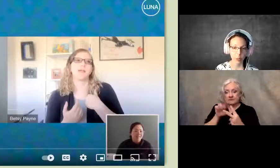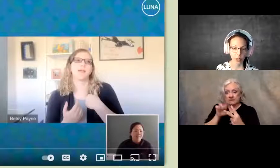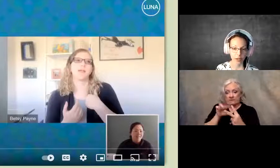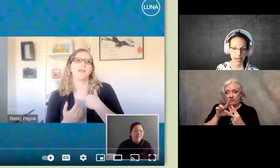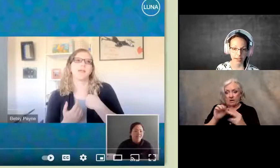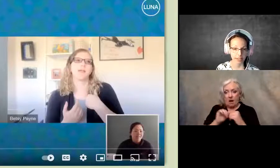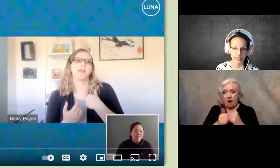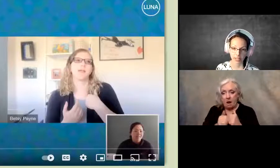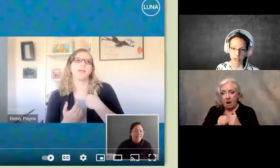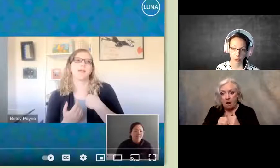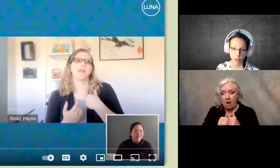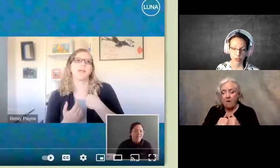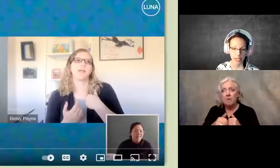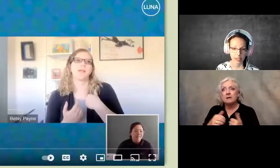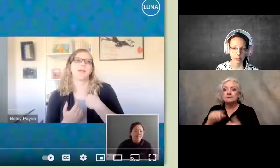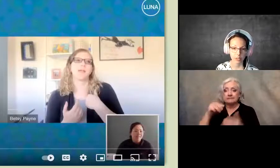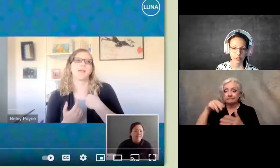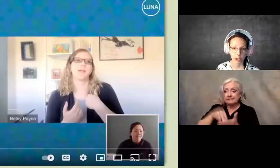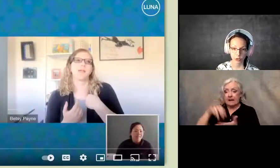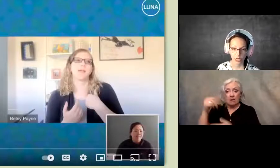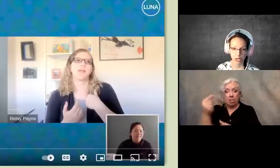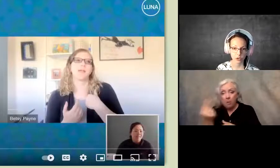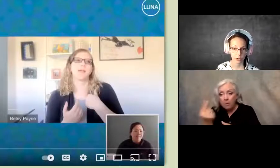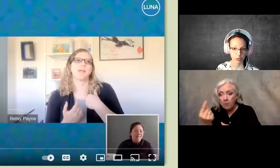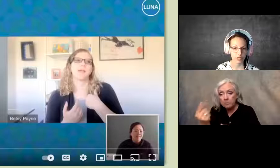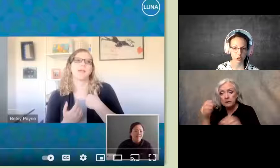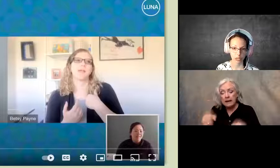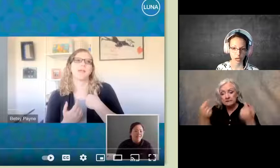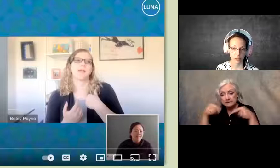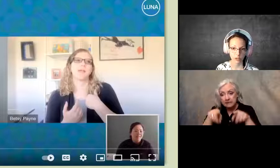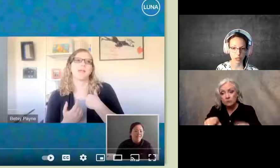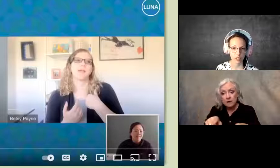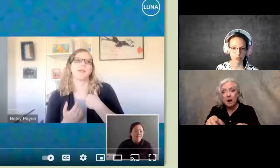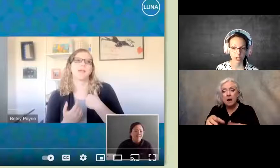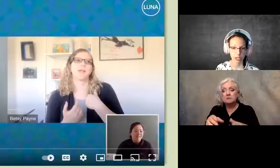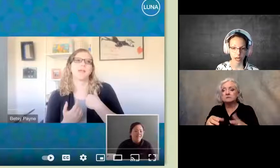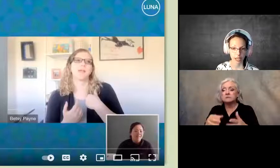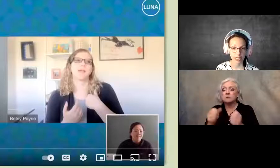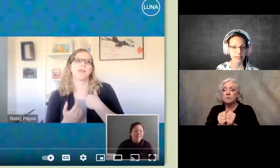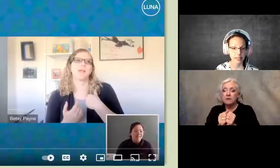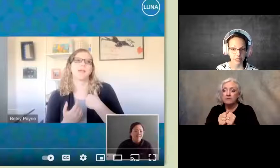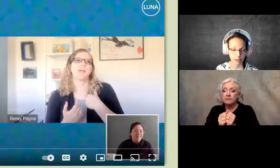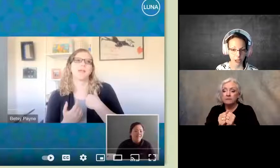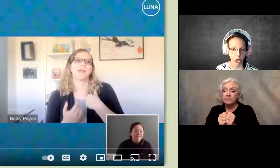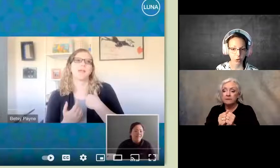whether as a standalone that can be synchronized or re-synchronized with an existing video,